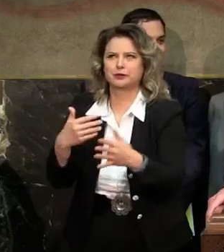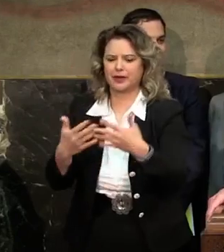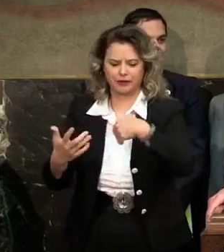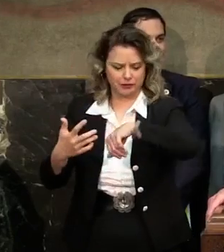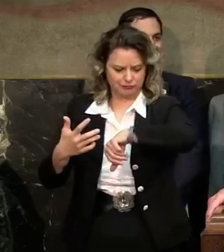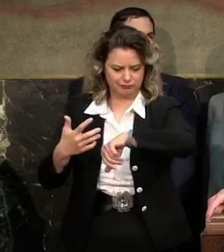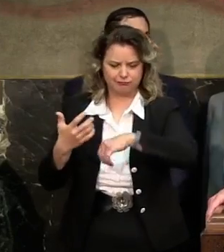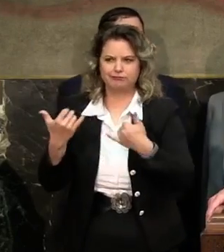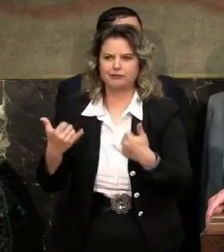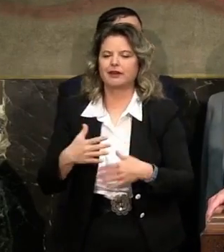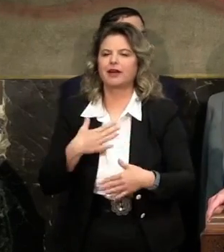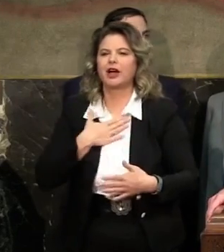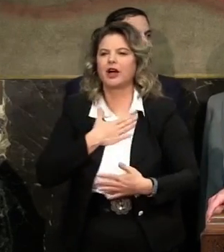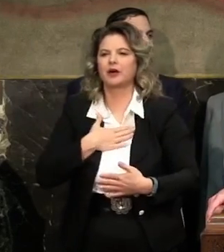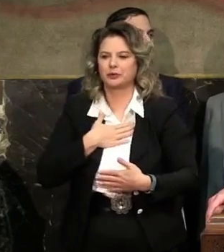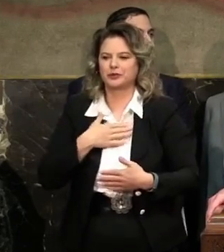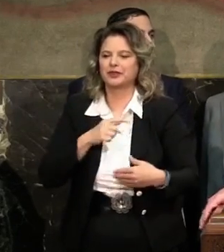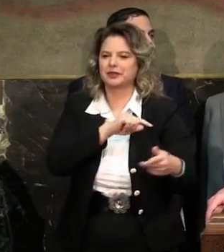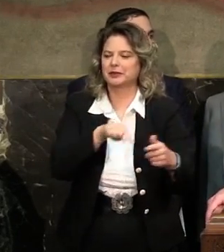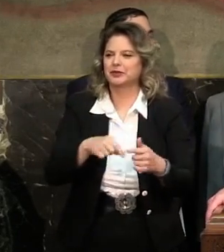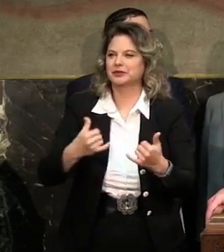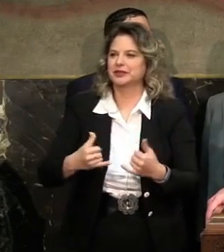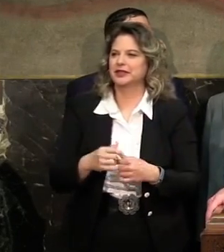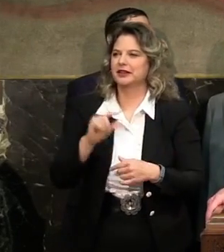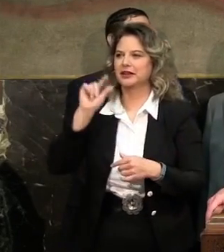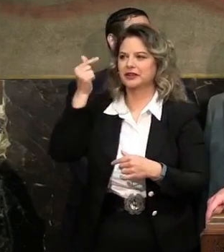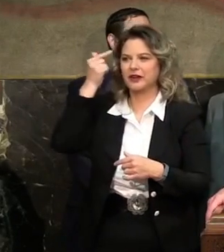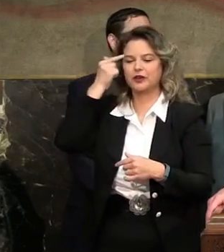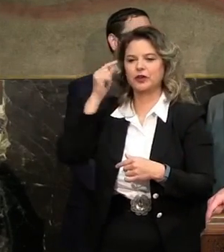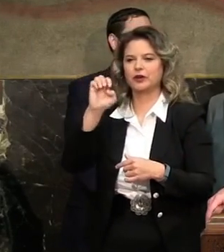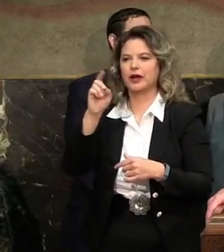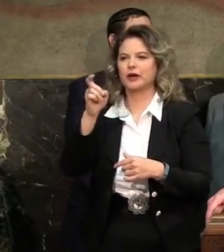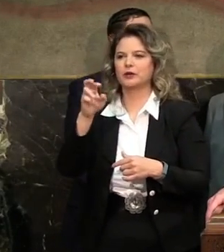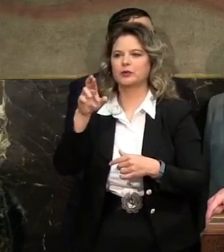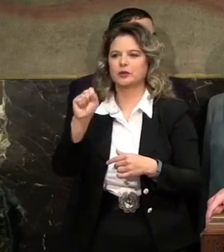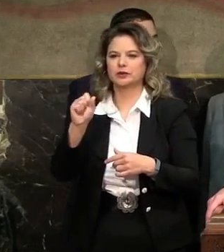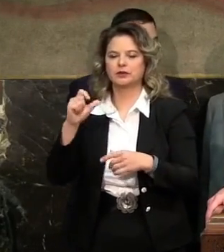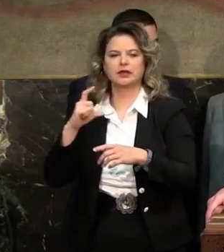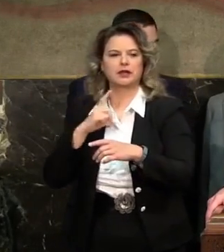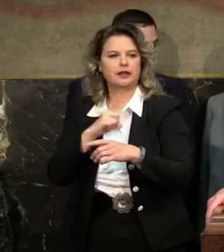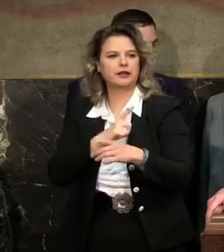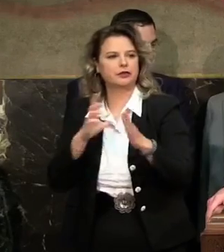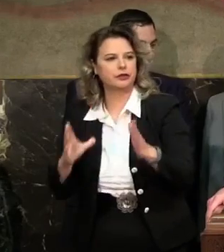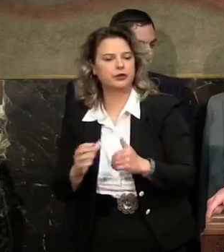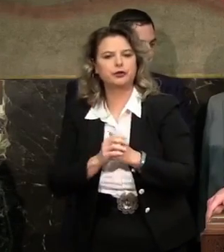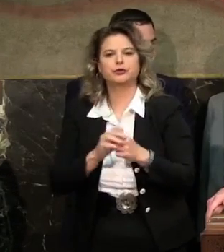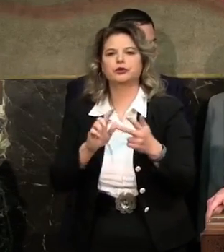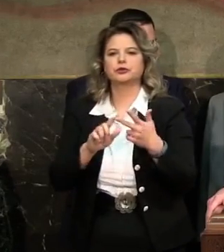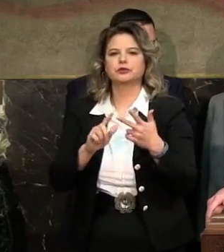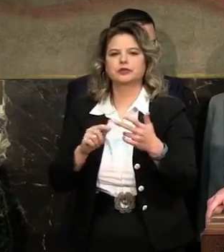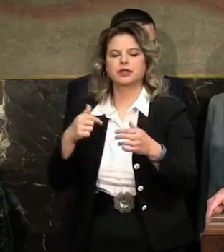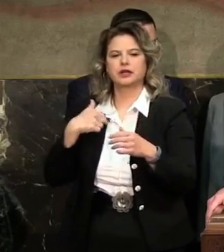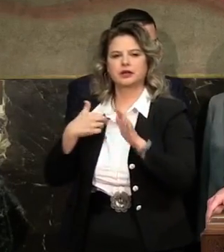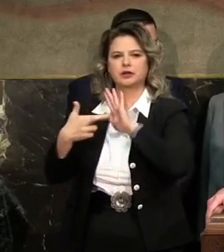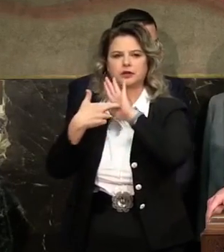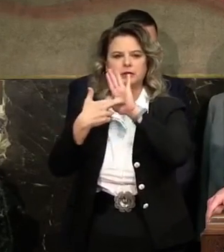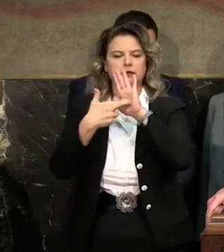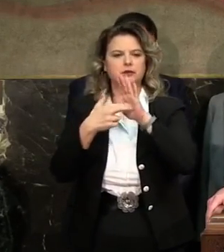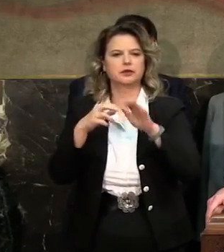appreciate being here governor woods legislators on behalf of the Louisiana justice reinvestment task force it's